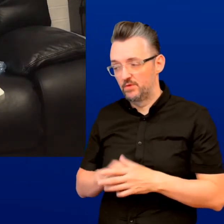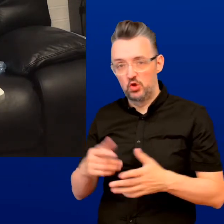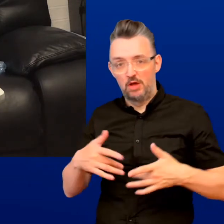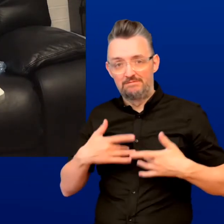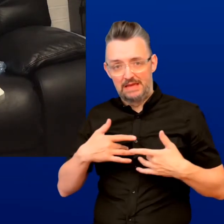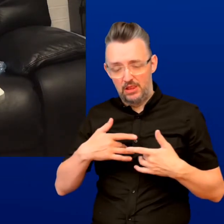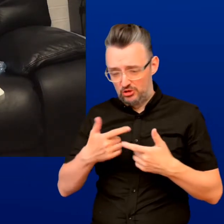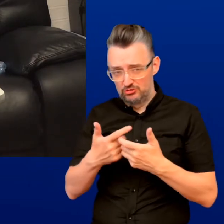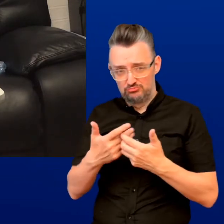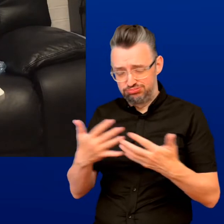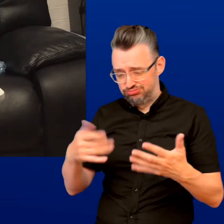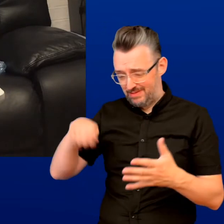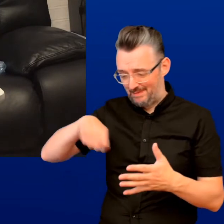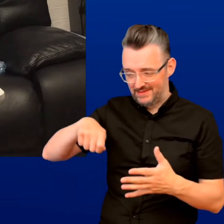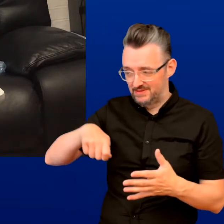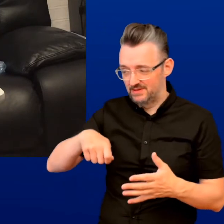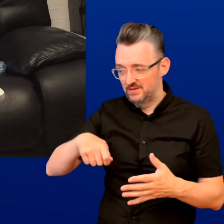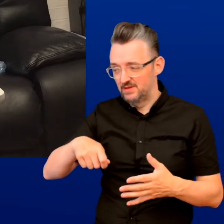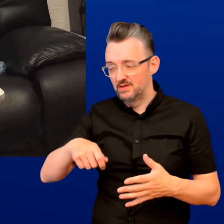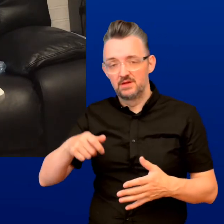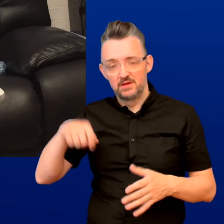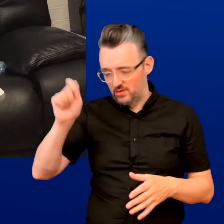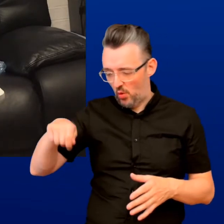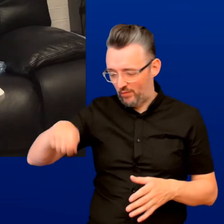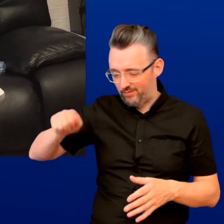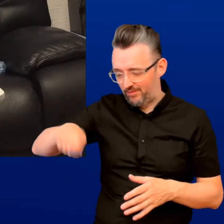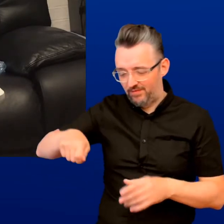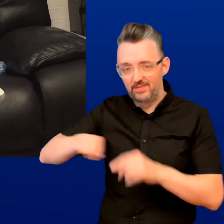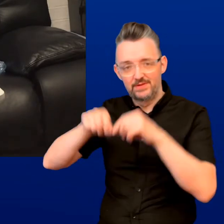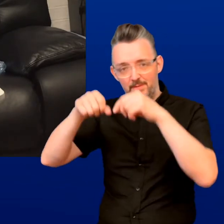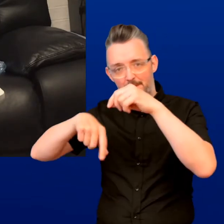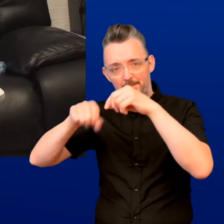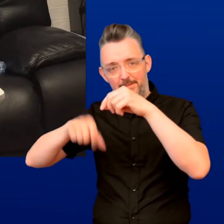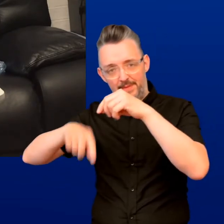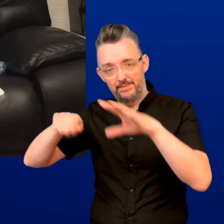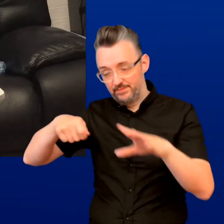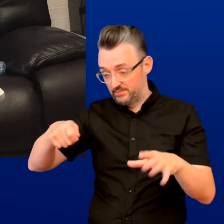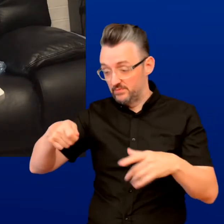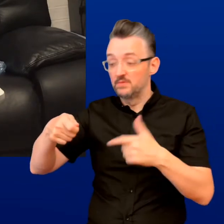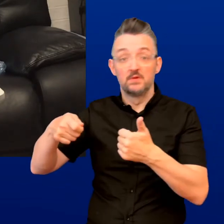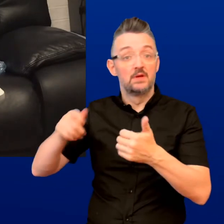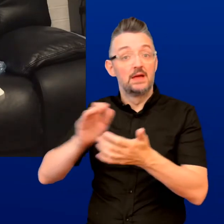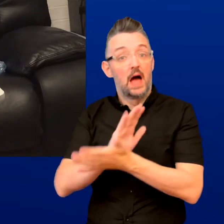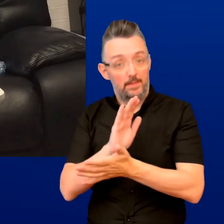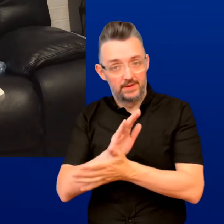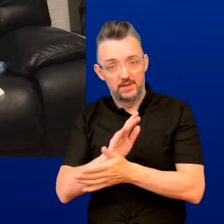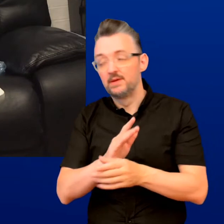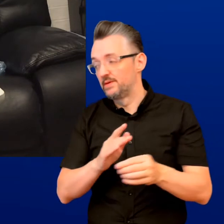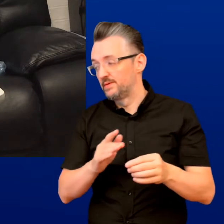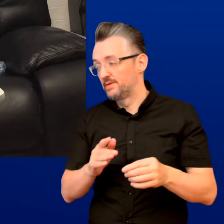on the edge of the brush dot the excess off.